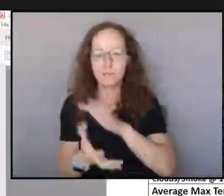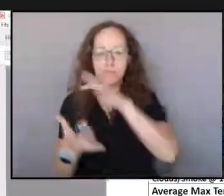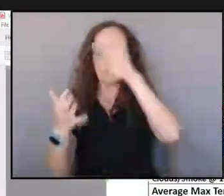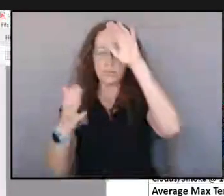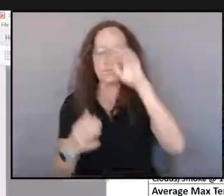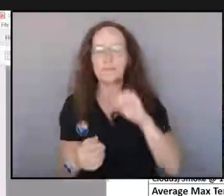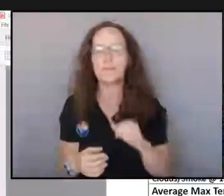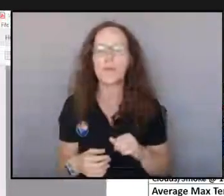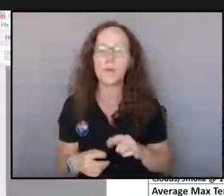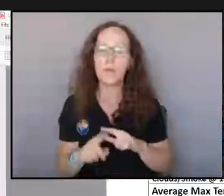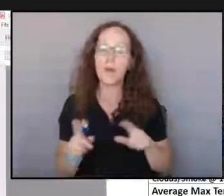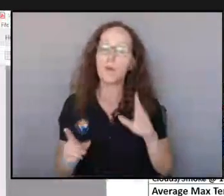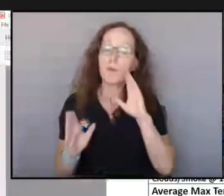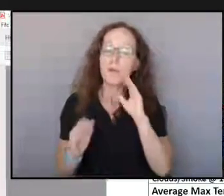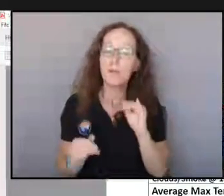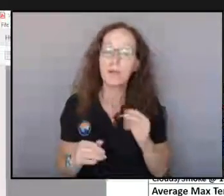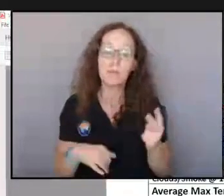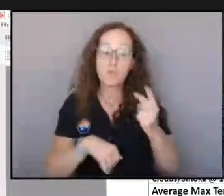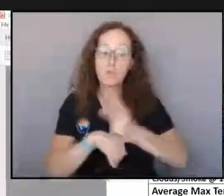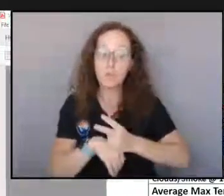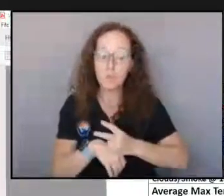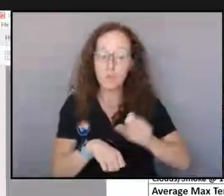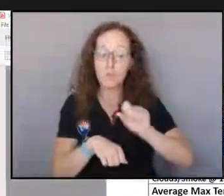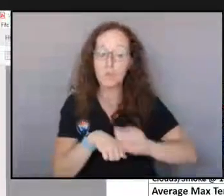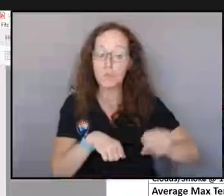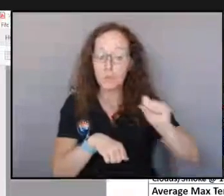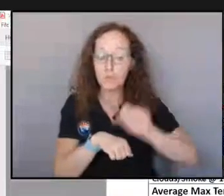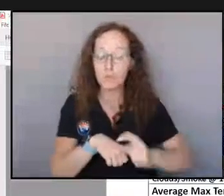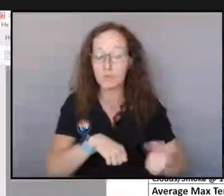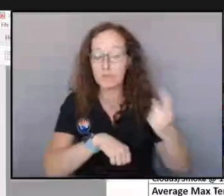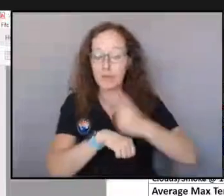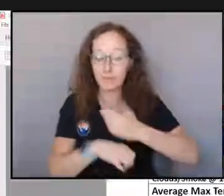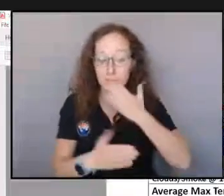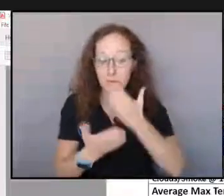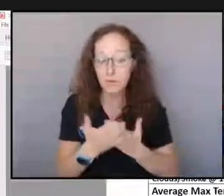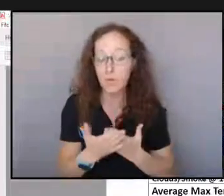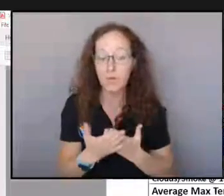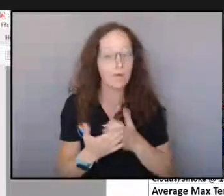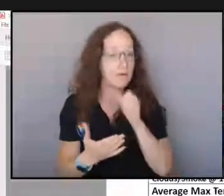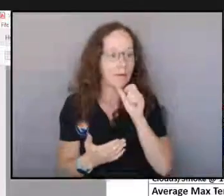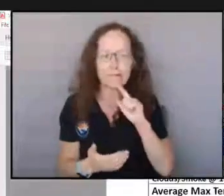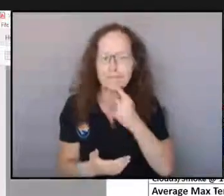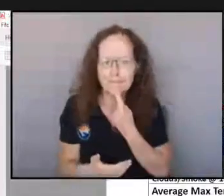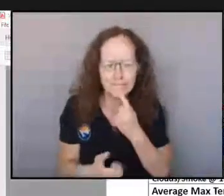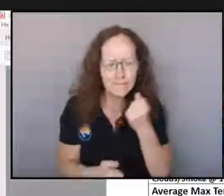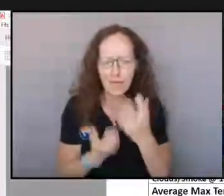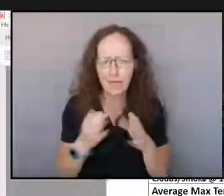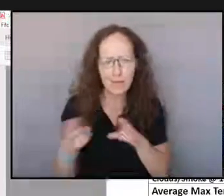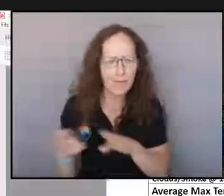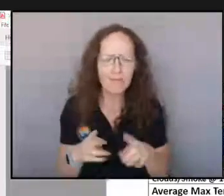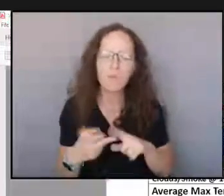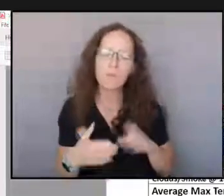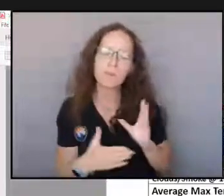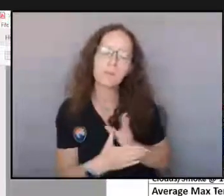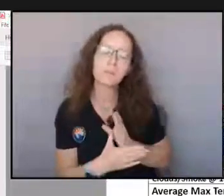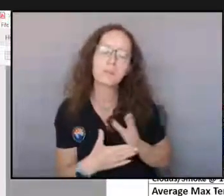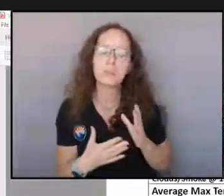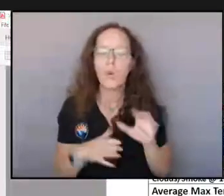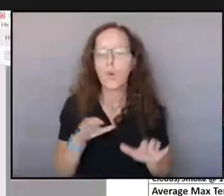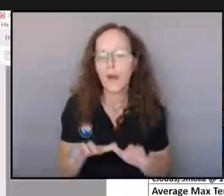OUT THERE. NOT EXTREME FIRE BEHAVIOR. MODERATE TO ACTIVE FIRE BEHAVIOR. EVEN ON WEDNESDAY IT WON'T BE OUTRAGEOUSLY TERRIBLE FOR